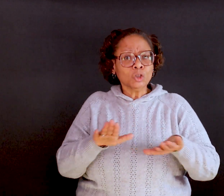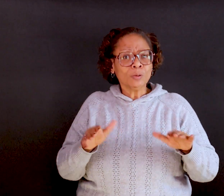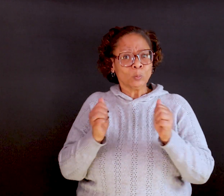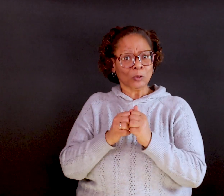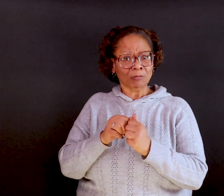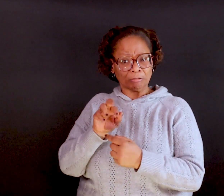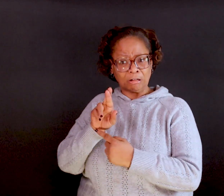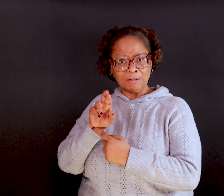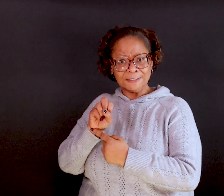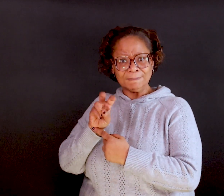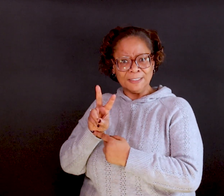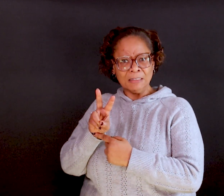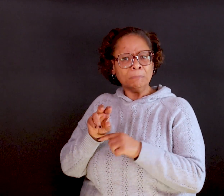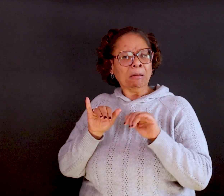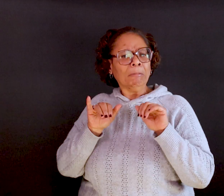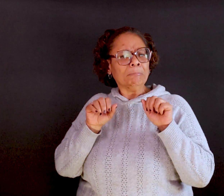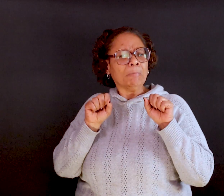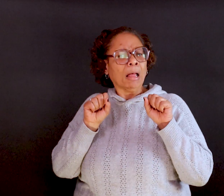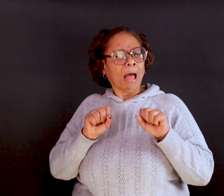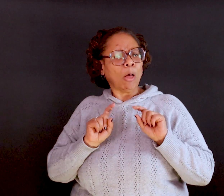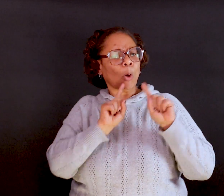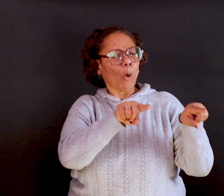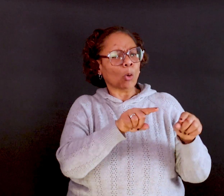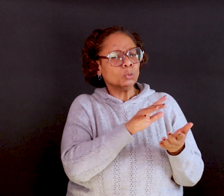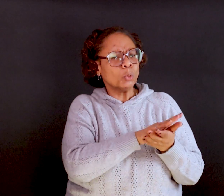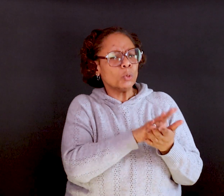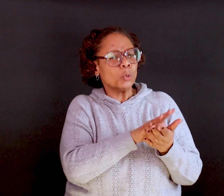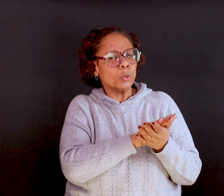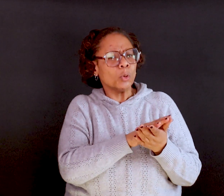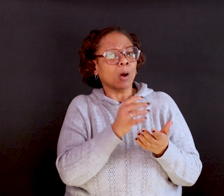Children with RSV can return to child care settings